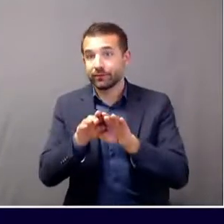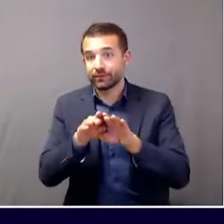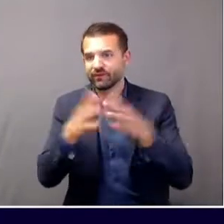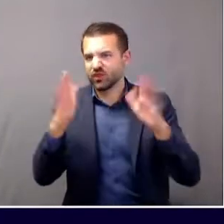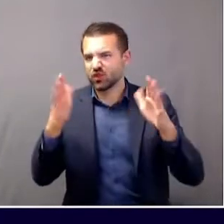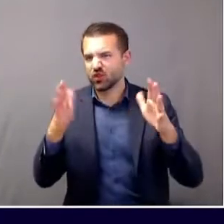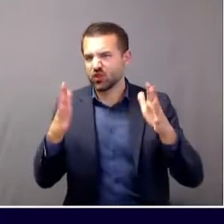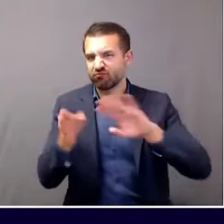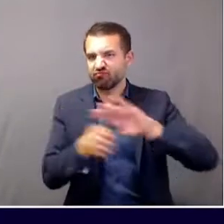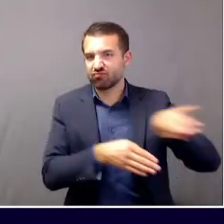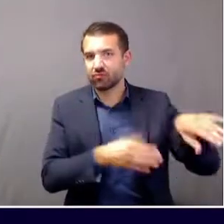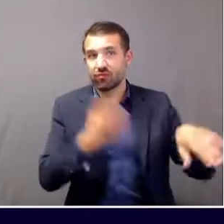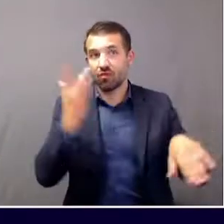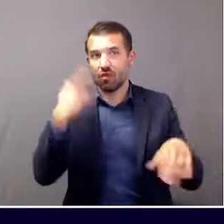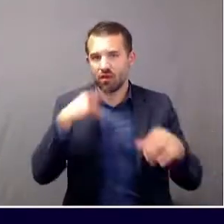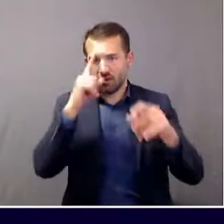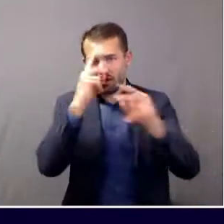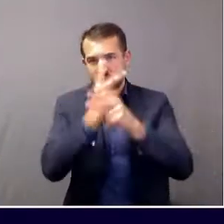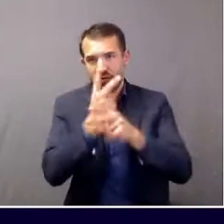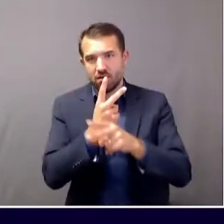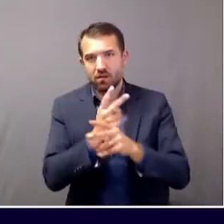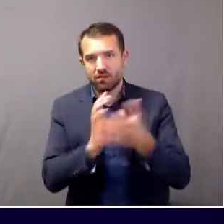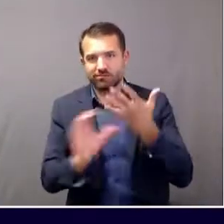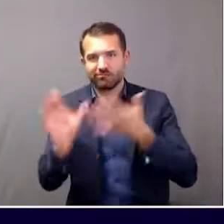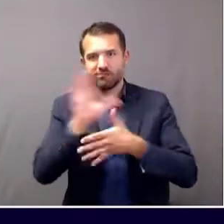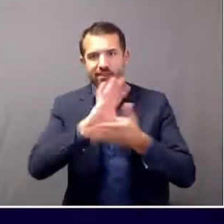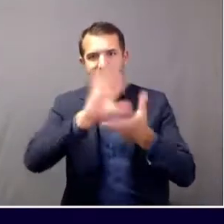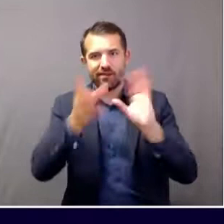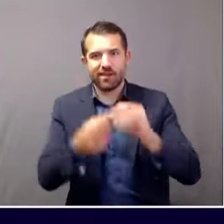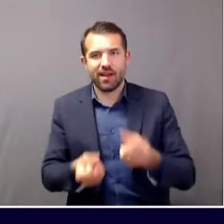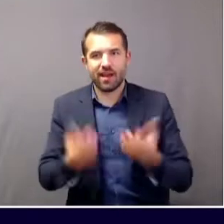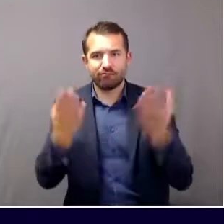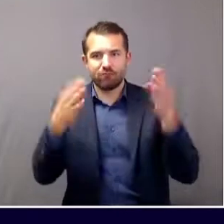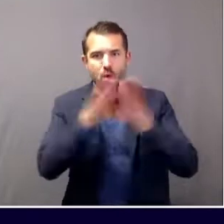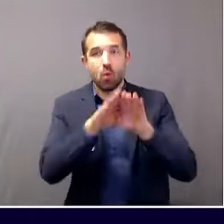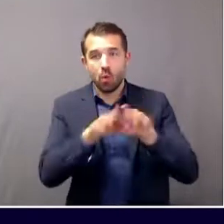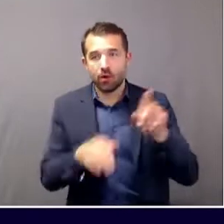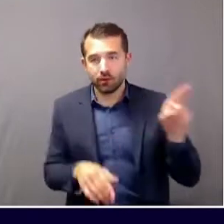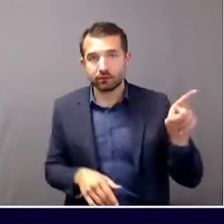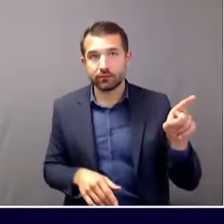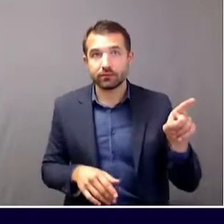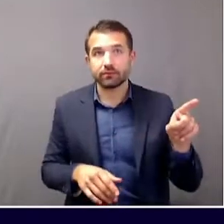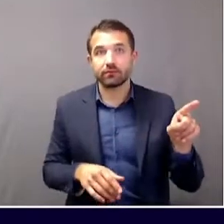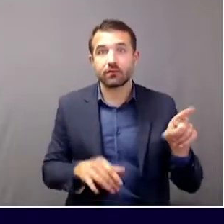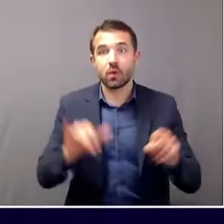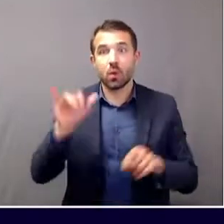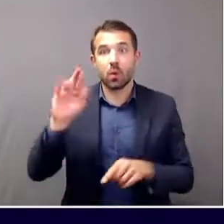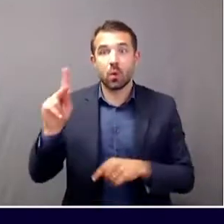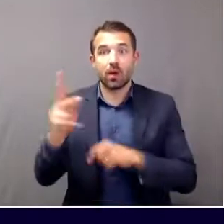mathematical criteria another component was at the